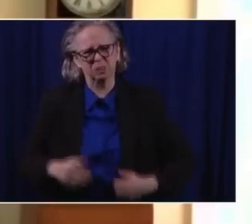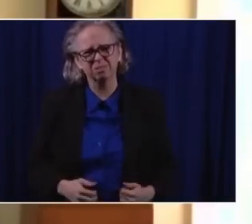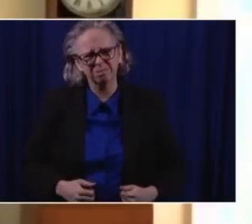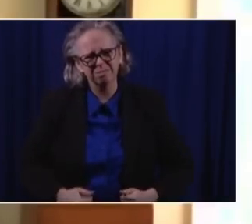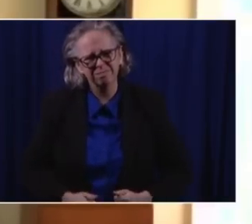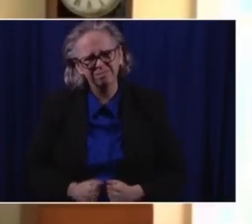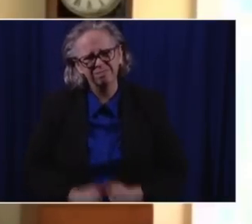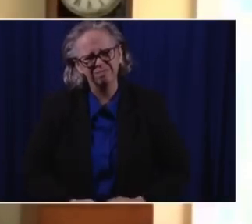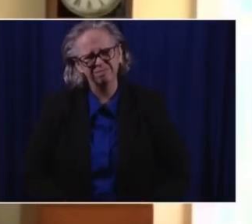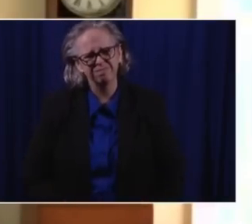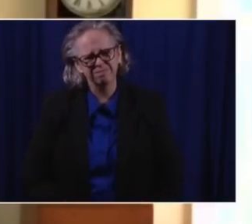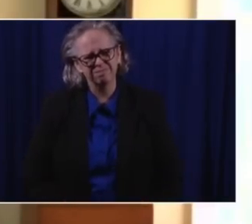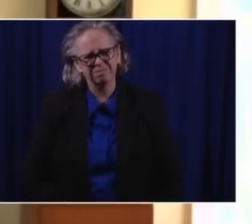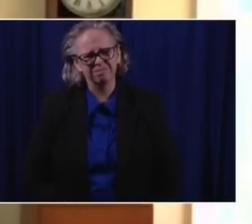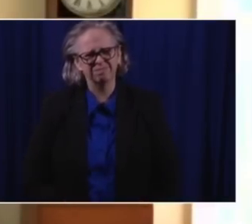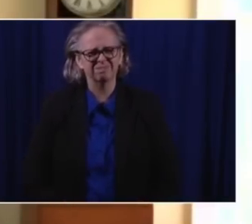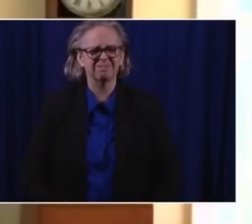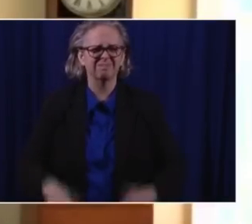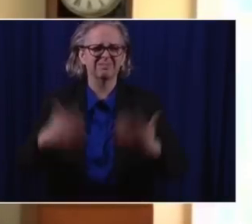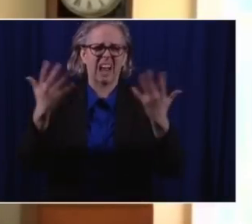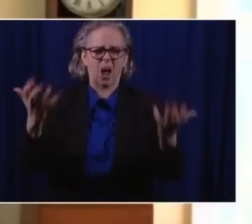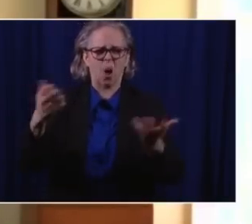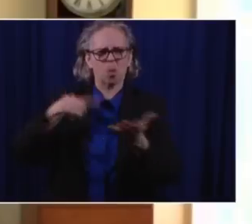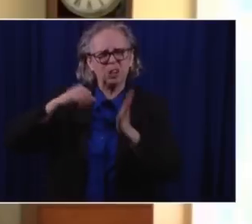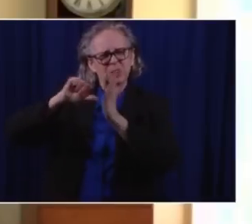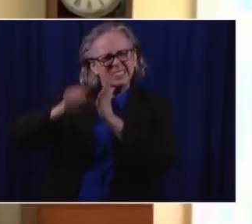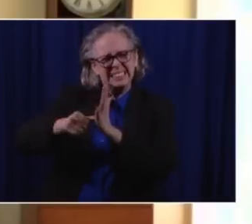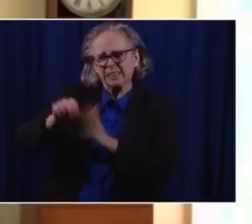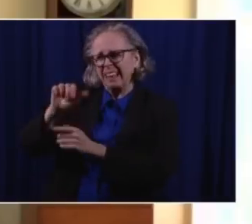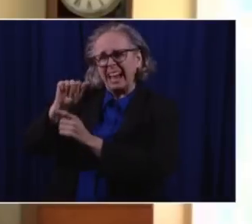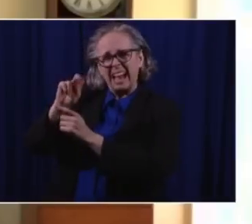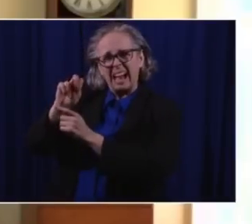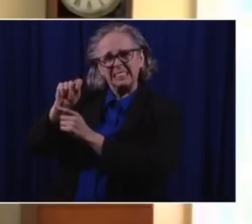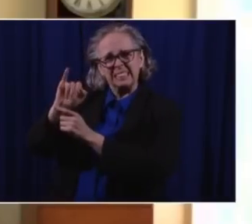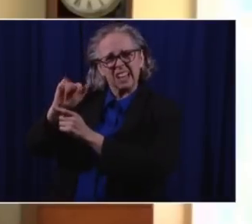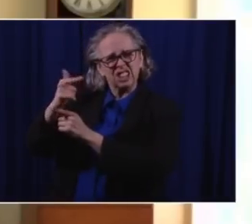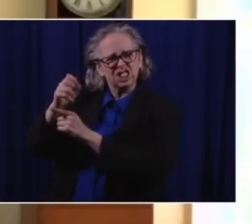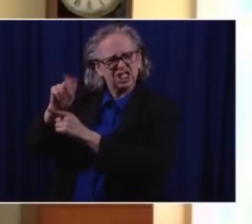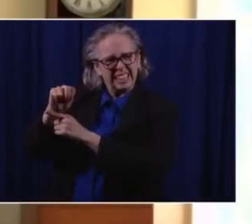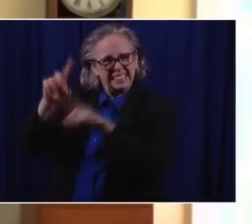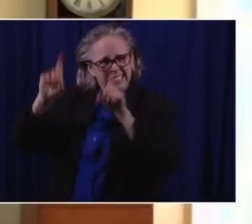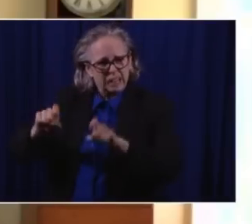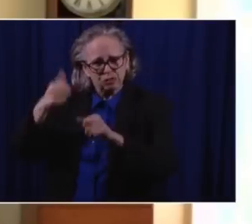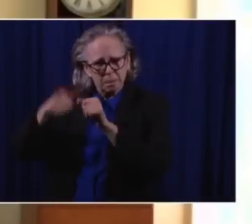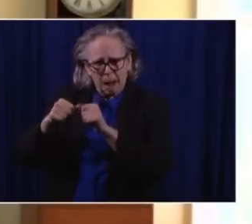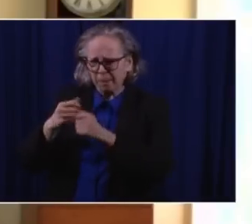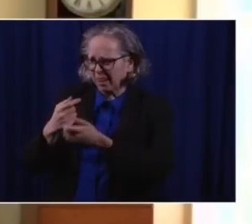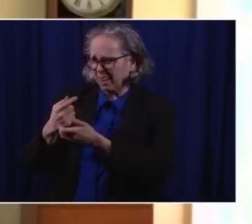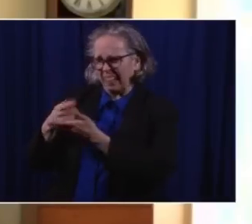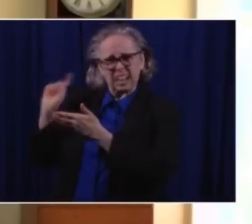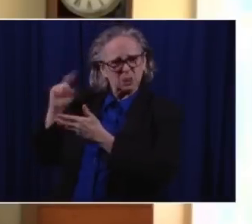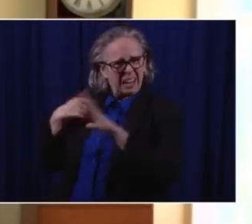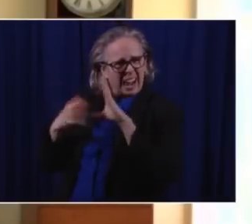particular number. 1085 show it But has that involved in it. We still have the problem we talk to you about the other day which is antigen testing.